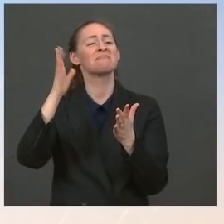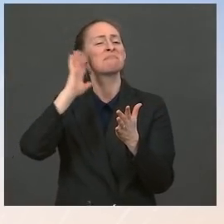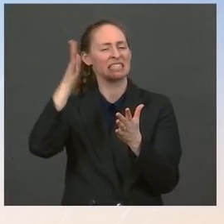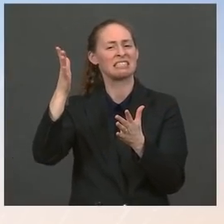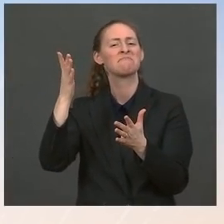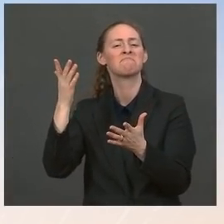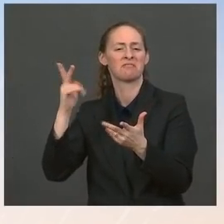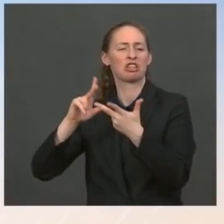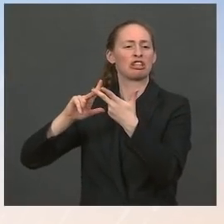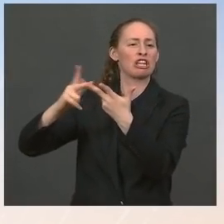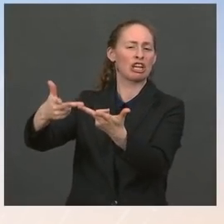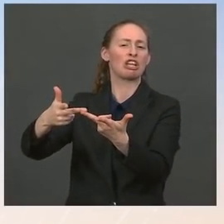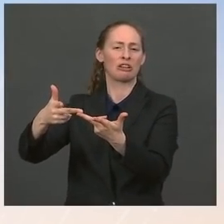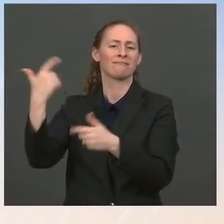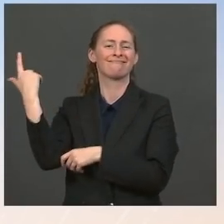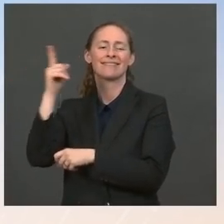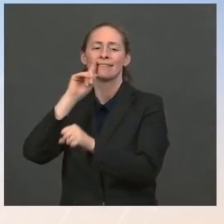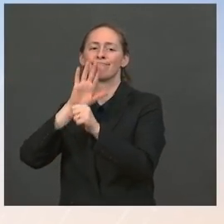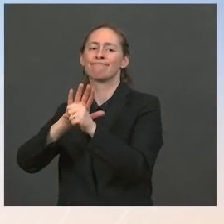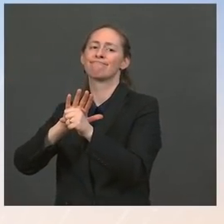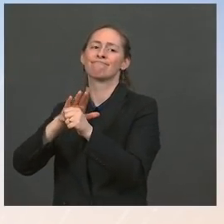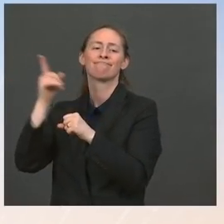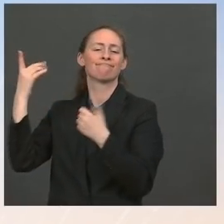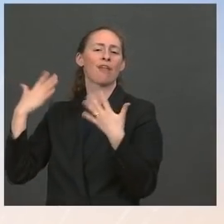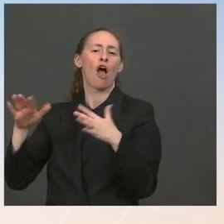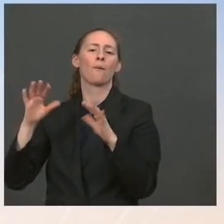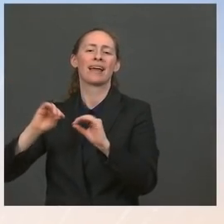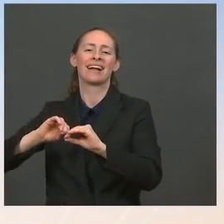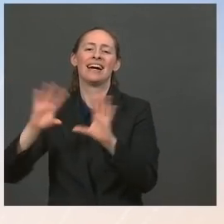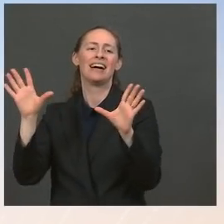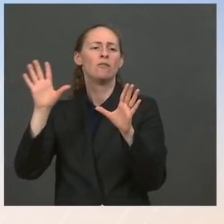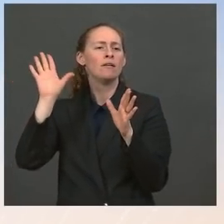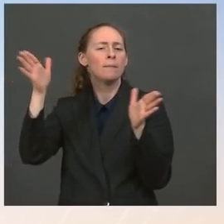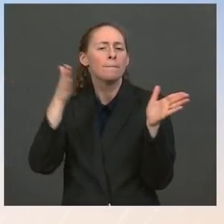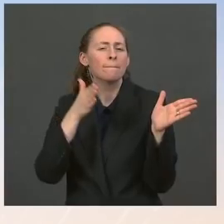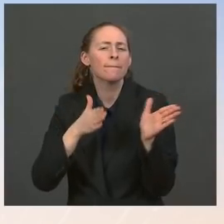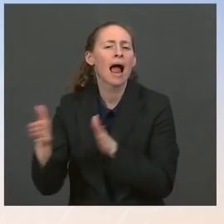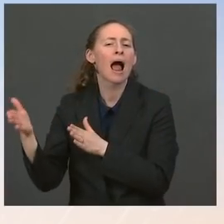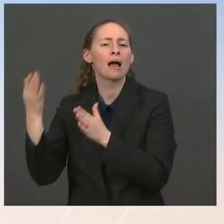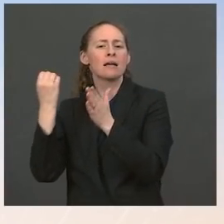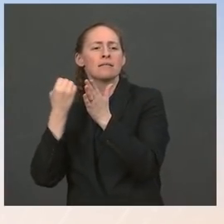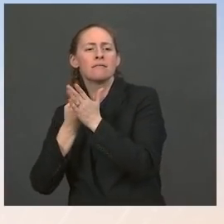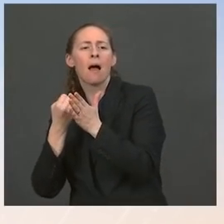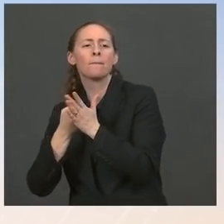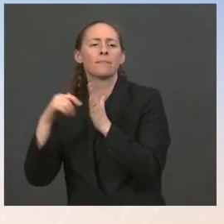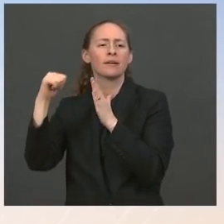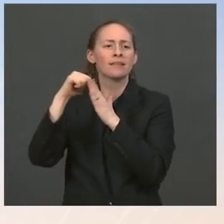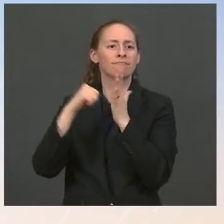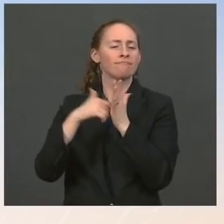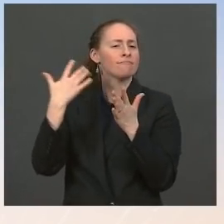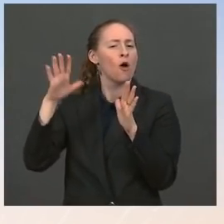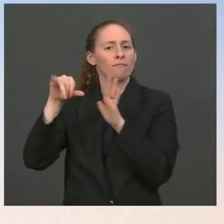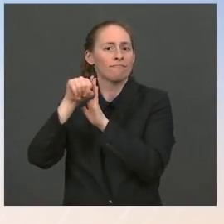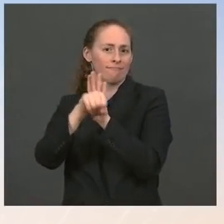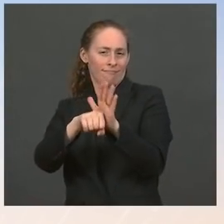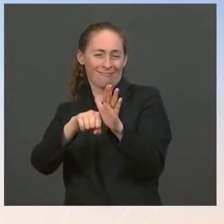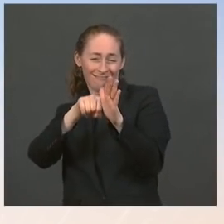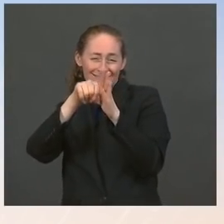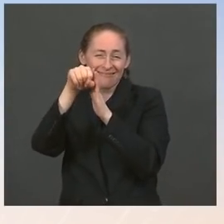This is part of his agenda -- right? the economic policy agenda that you hear us -- we say this all the time, that 81 million people